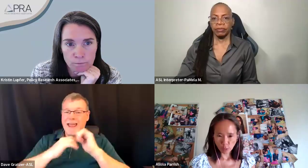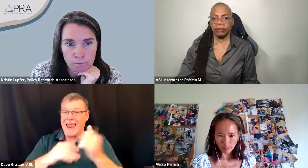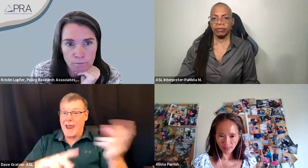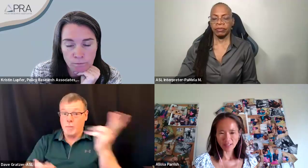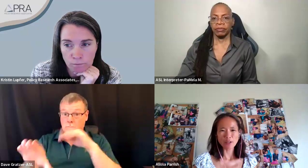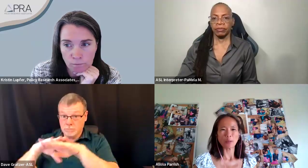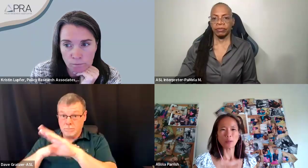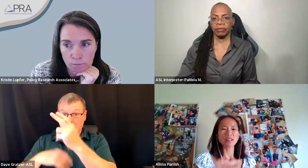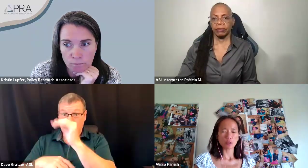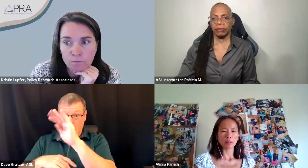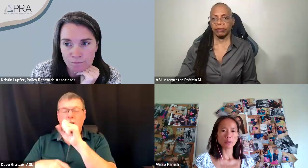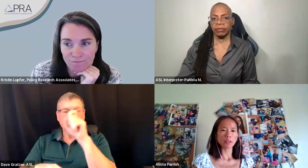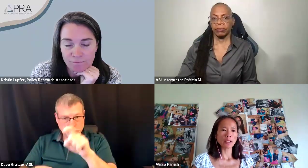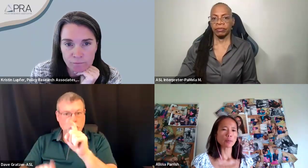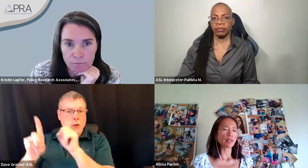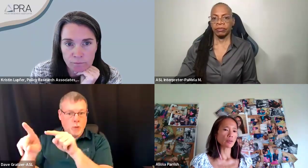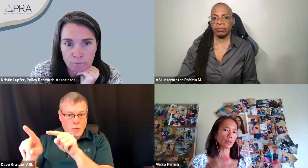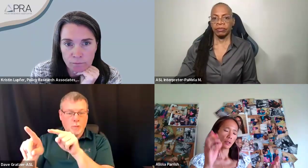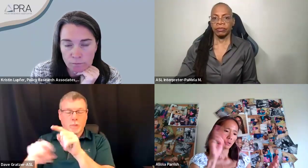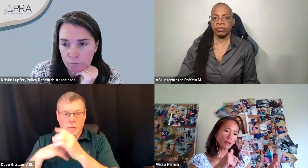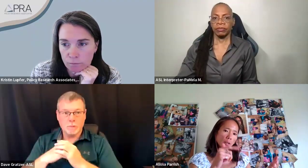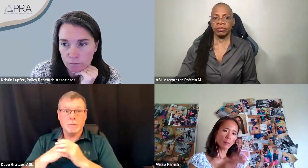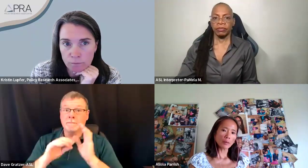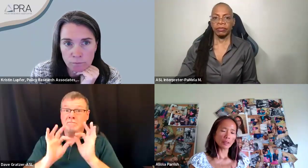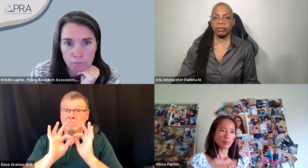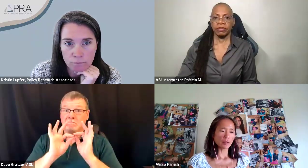it should be in HMIS. It should be recording HMIS, whether you're pulling up